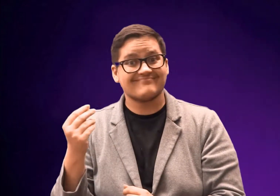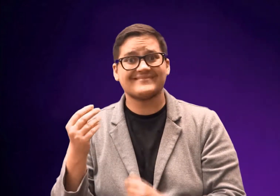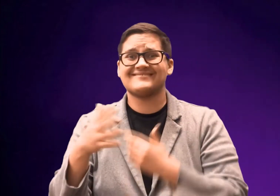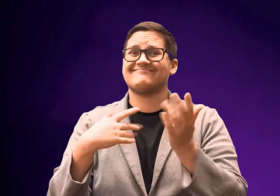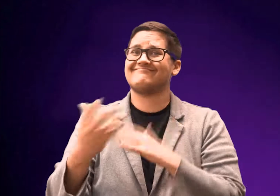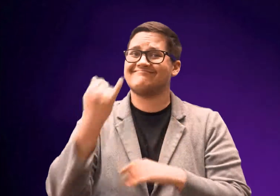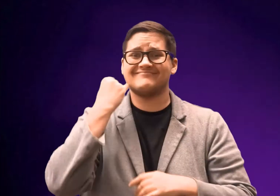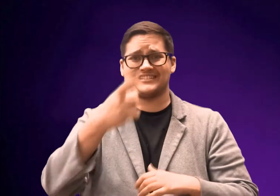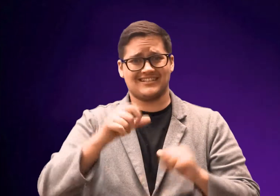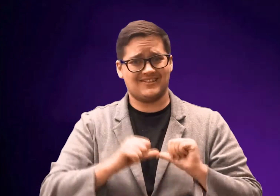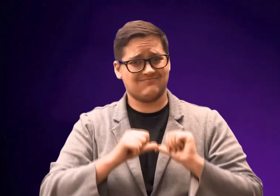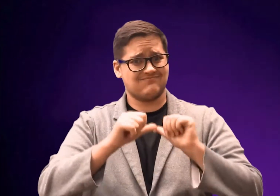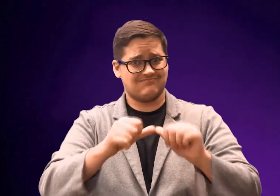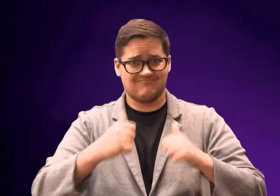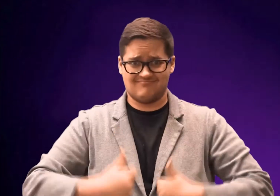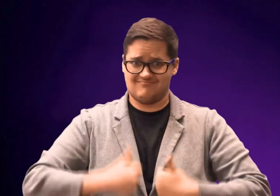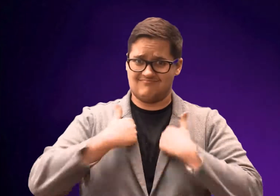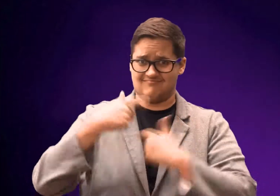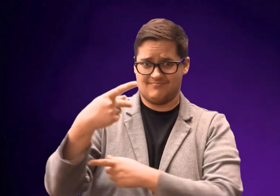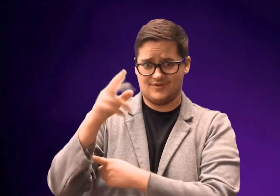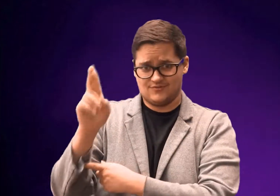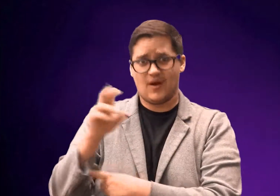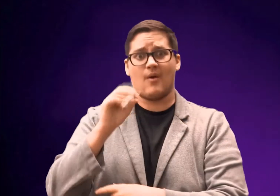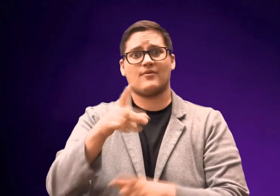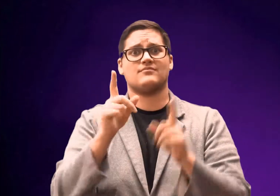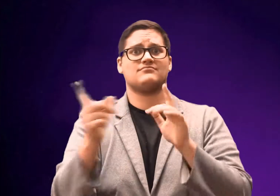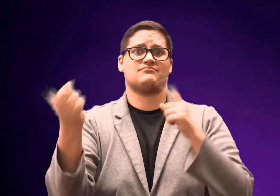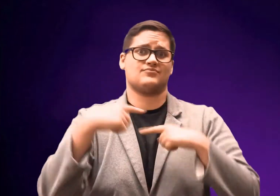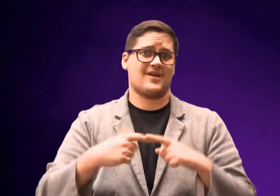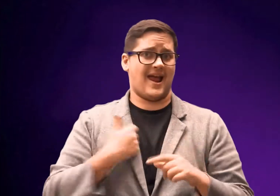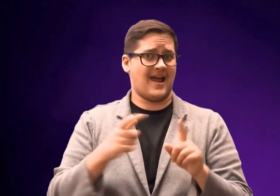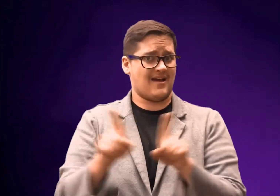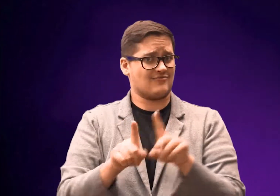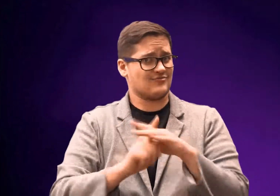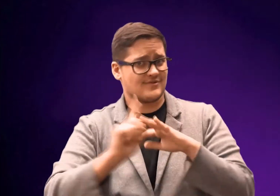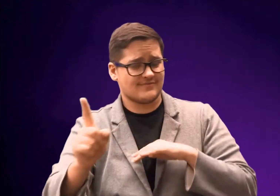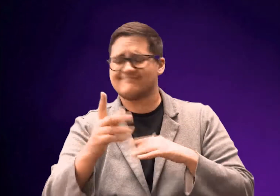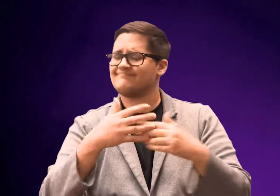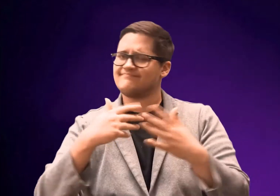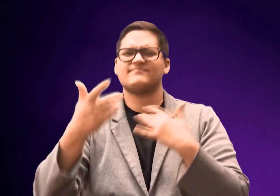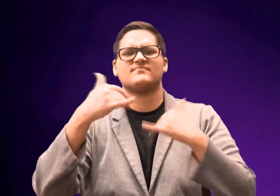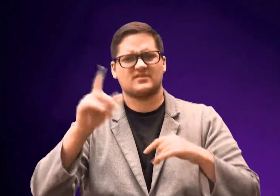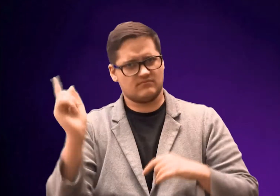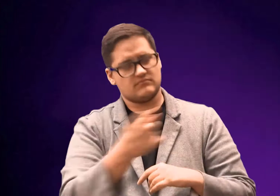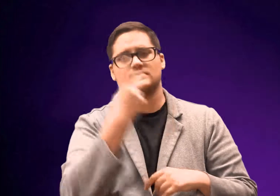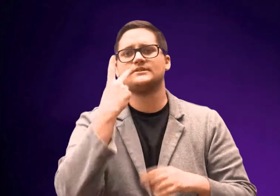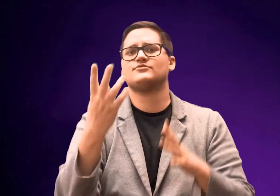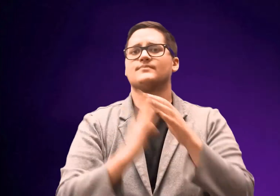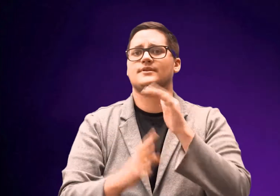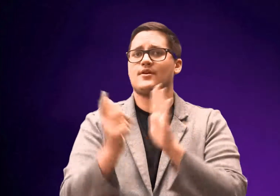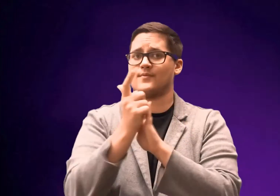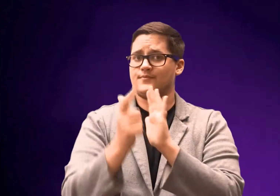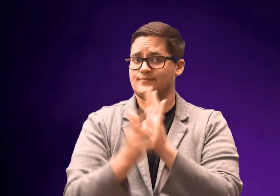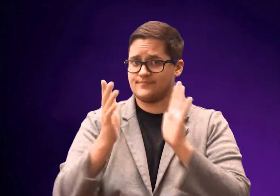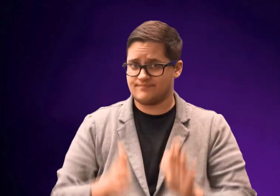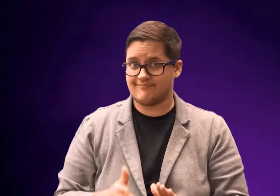you are a permanent resident and/or you came to Canada as a refugee. You still should go see an immigrant lawyer.